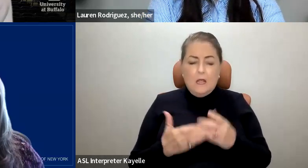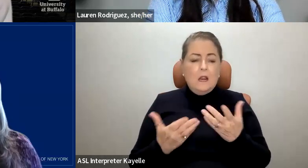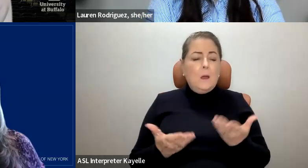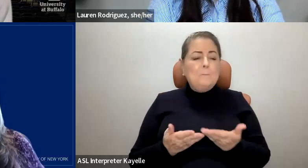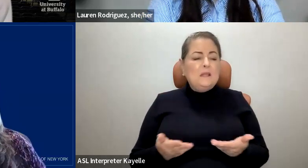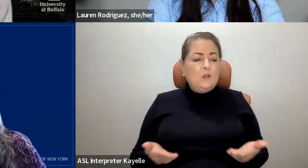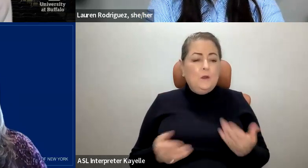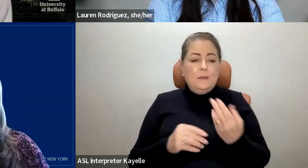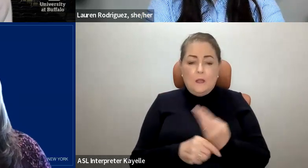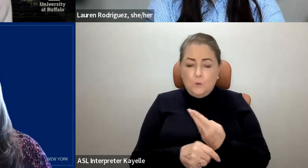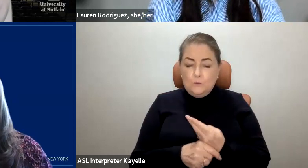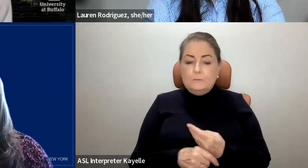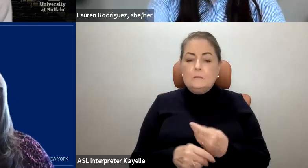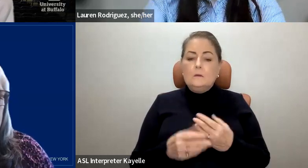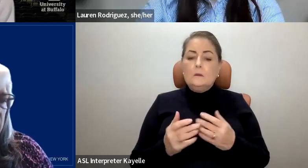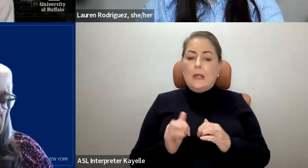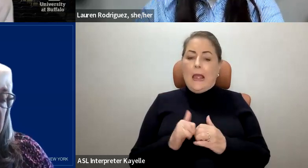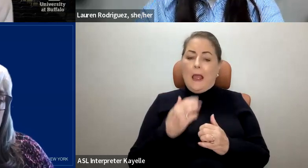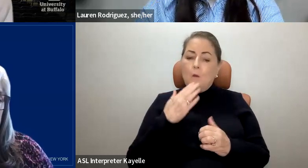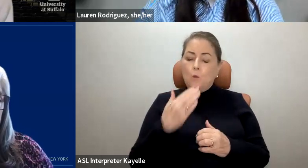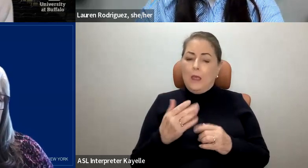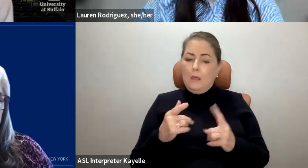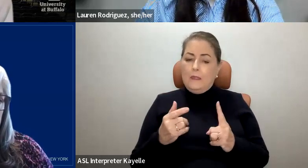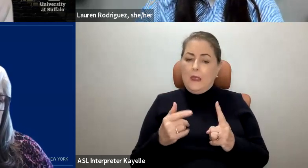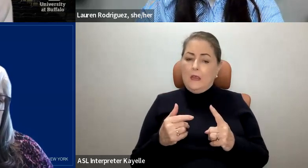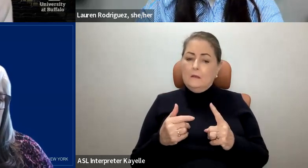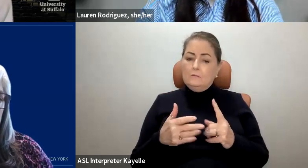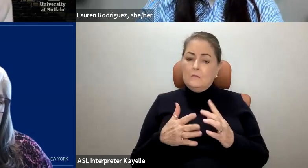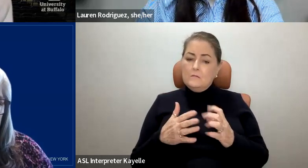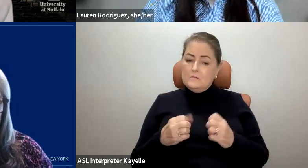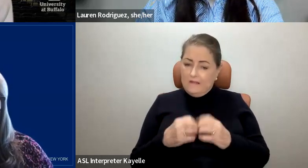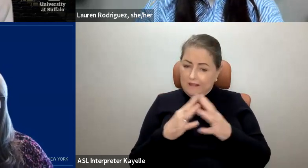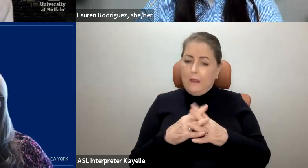they're using, and how well they they enable and comply with EIT